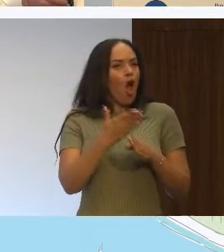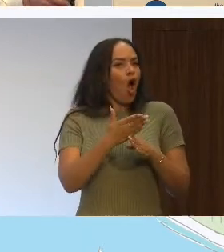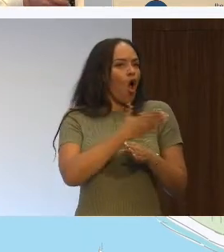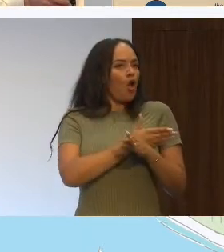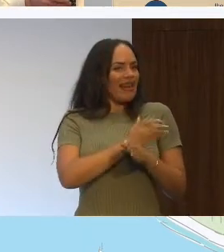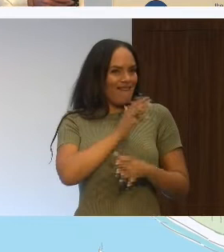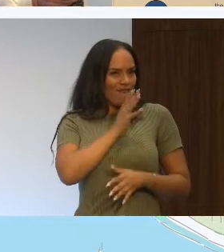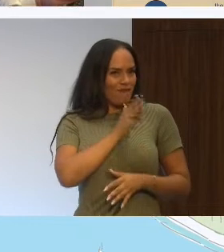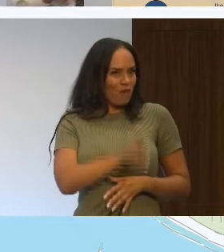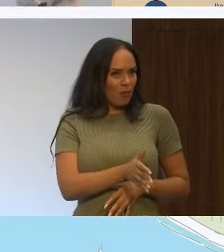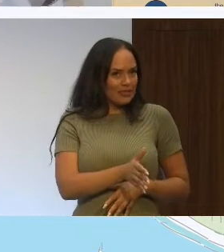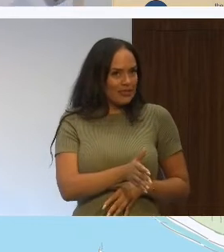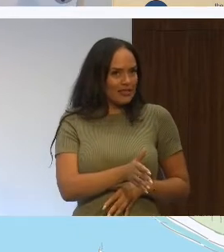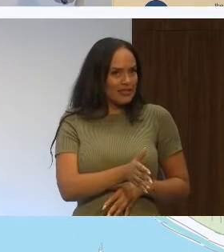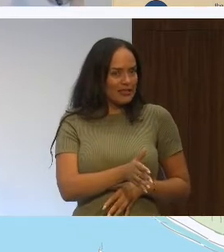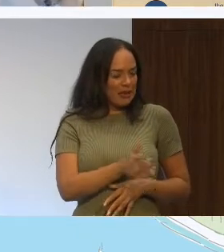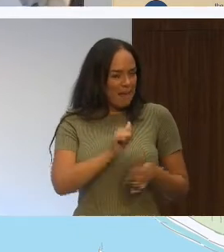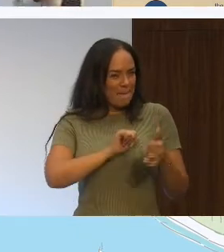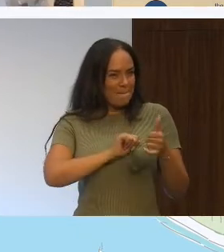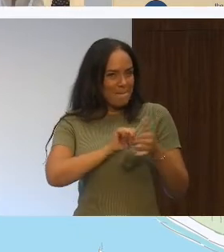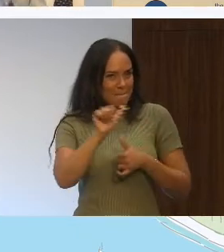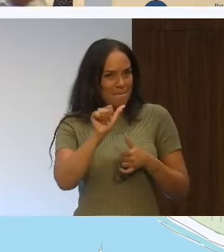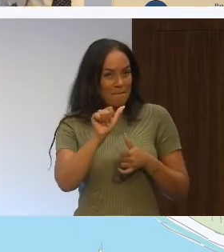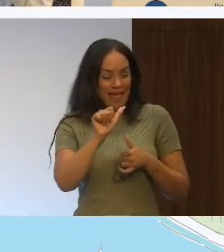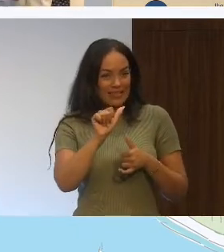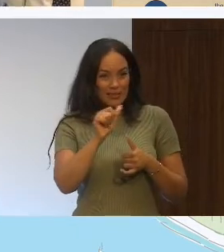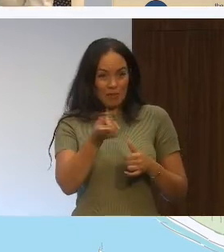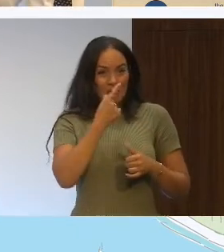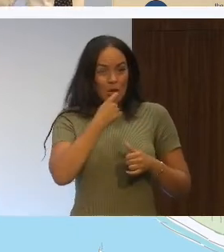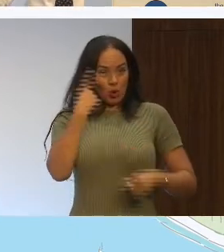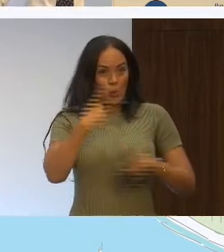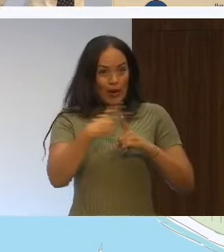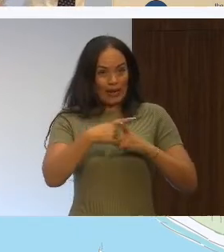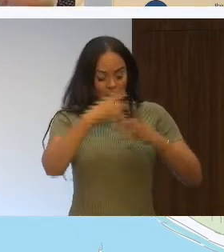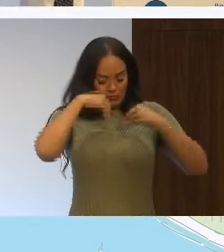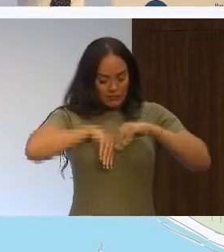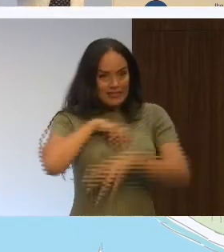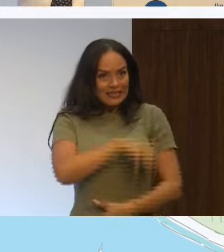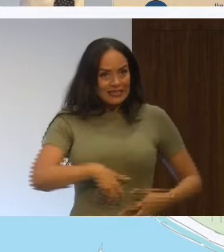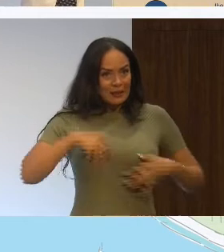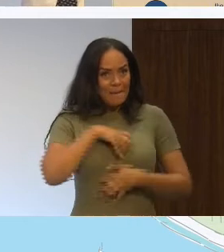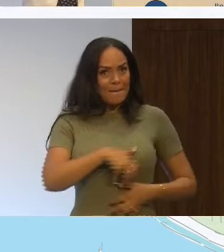then it makes sense to be able to get a medication into the system as quickly as possible so that you don't then vomit that medication back up.